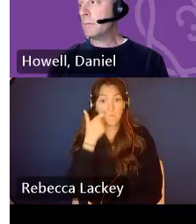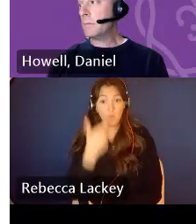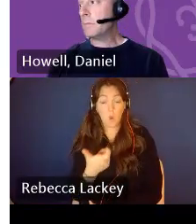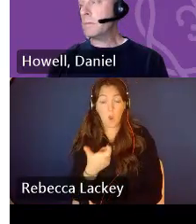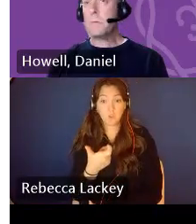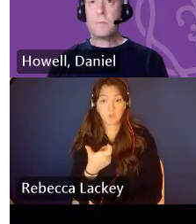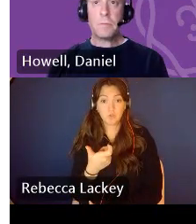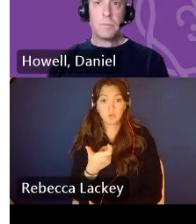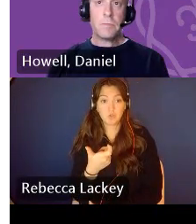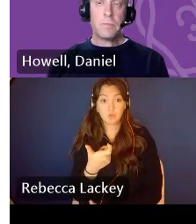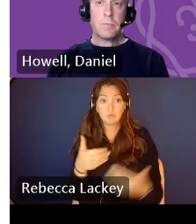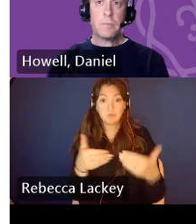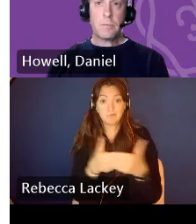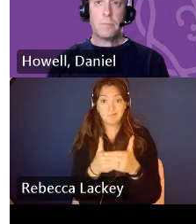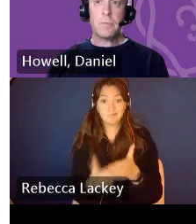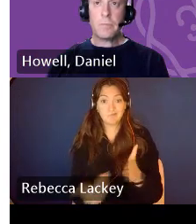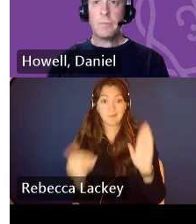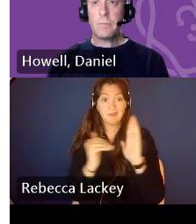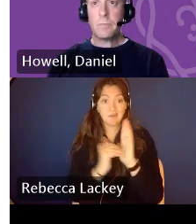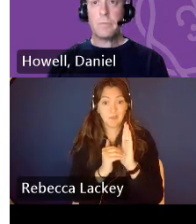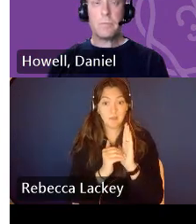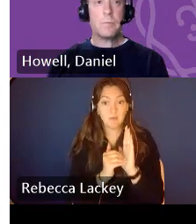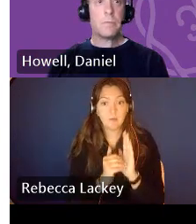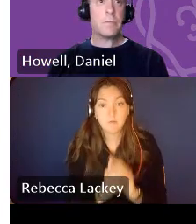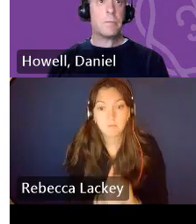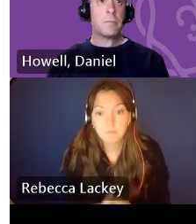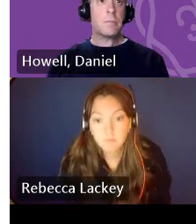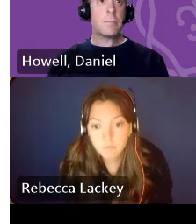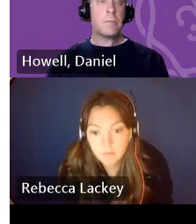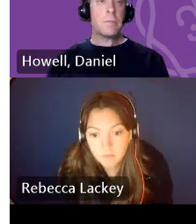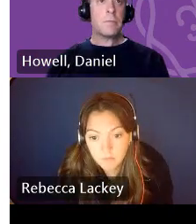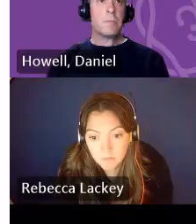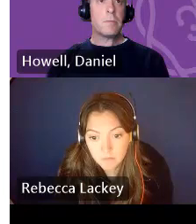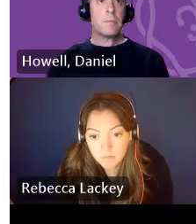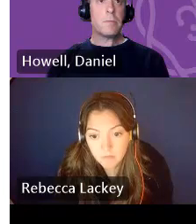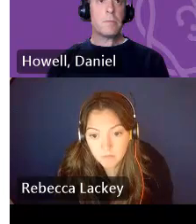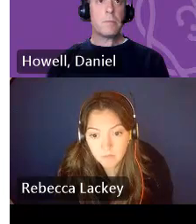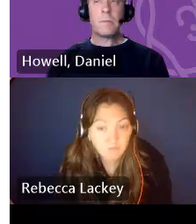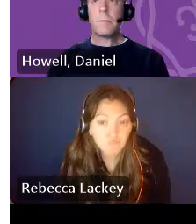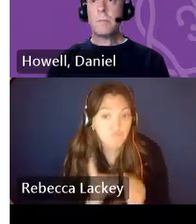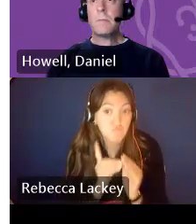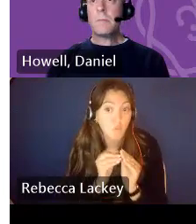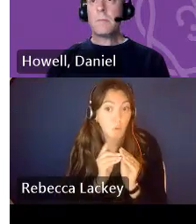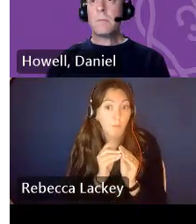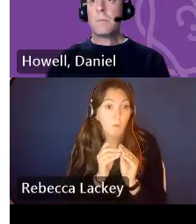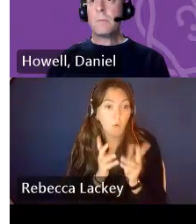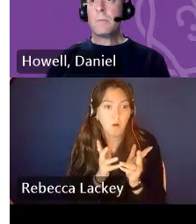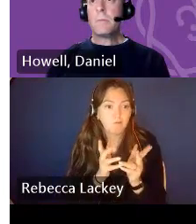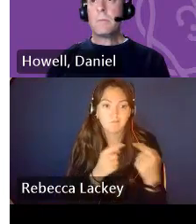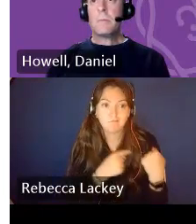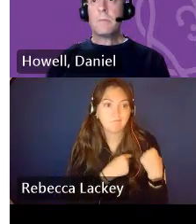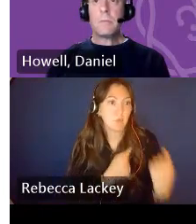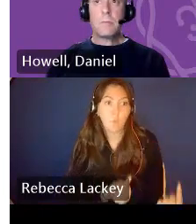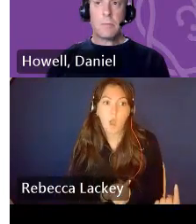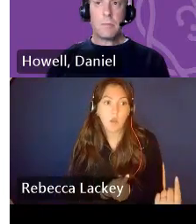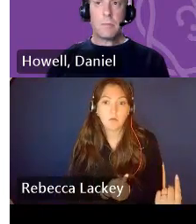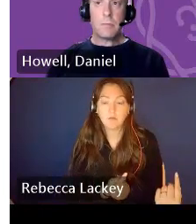uh slideshow presentation from beginning one more time. It's been a while and I in case